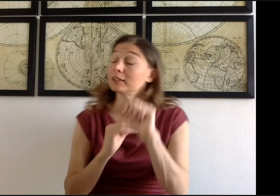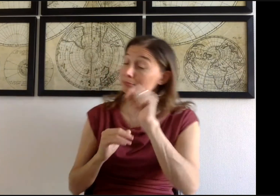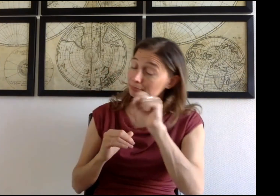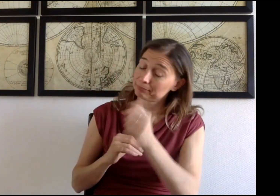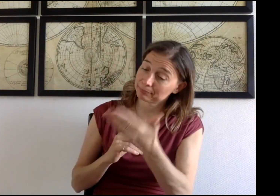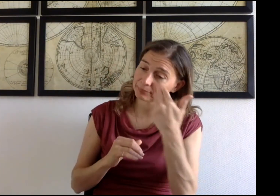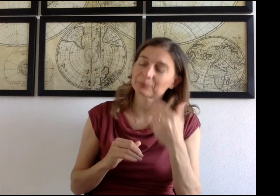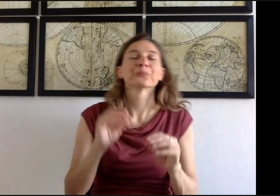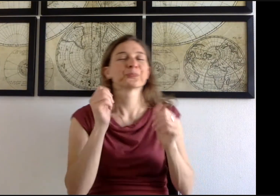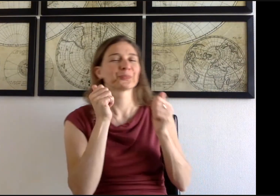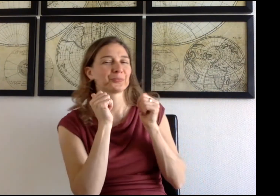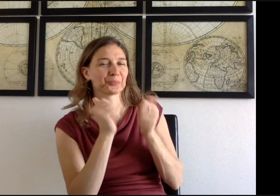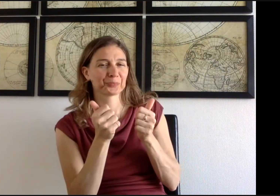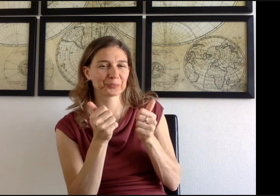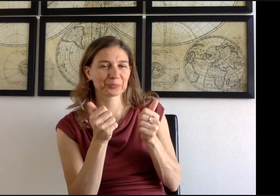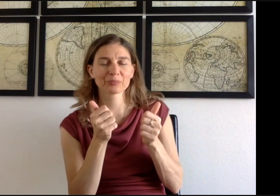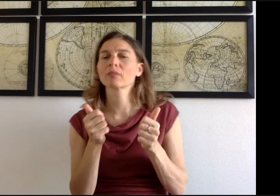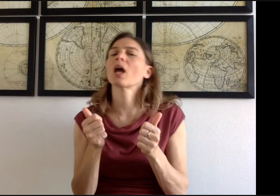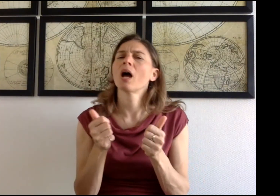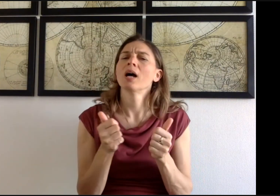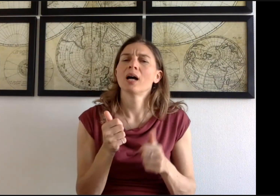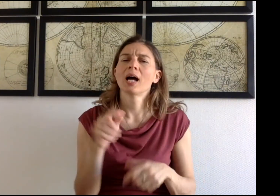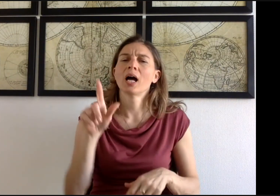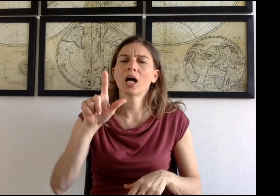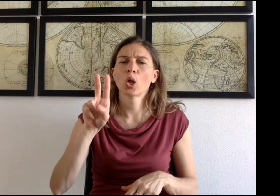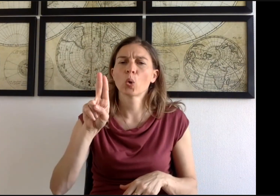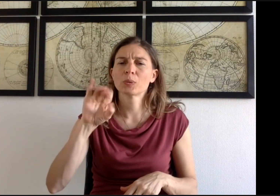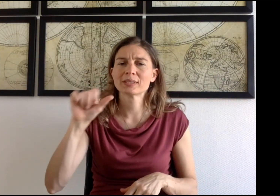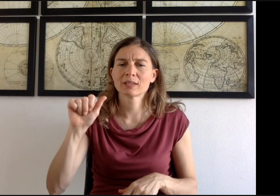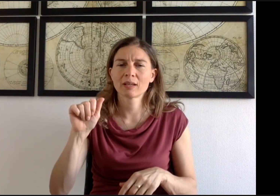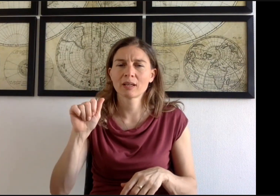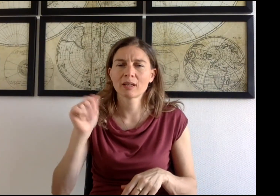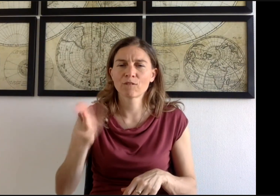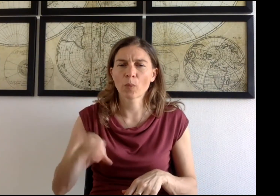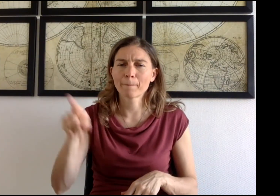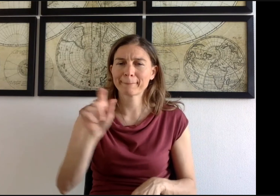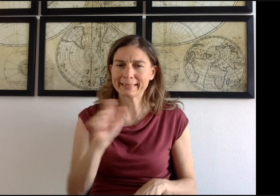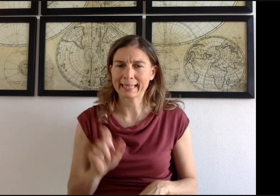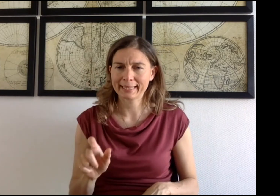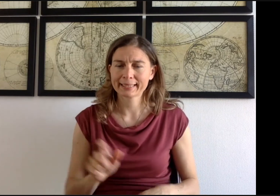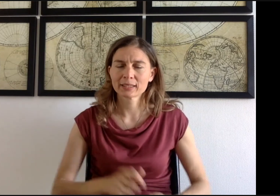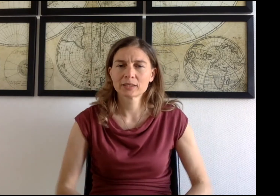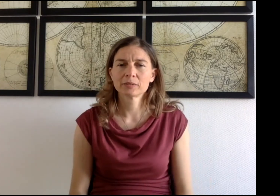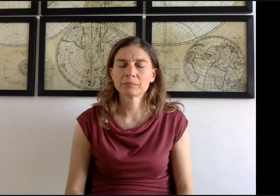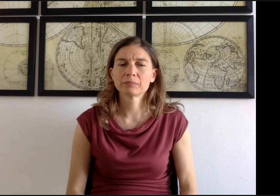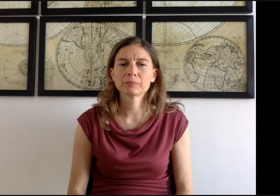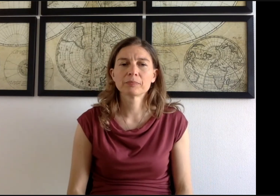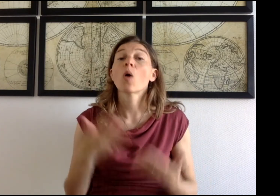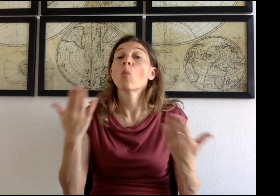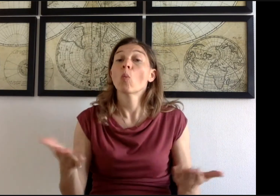Okay. I want to share with Marcel and Sari